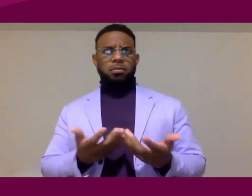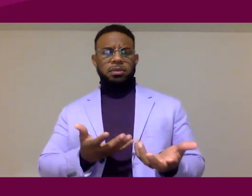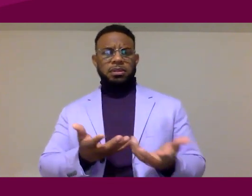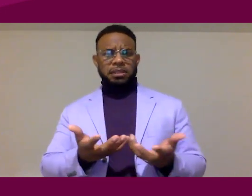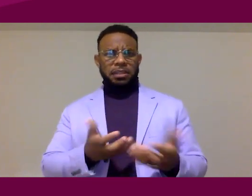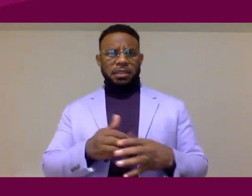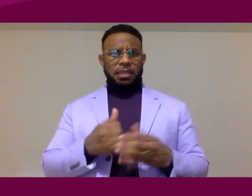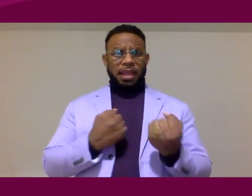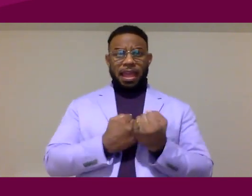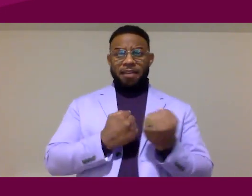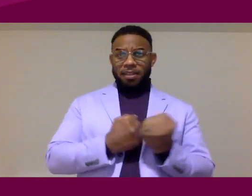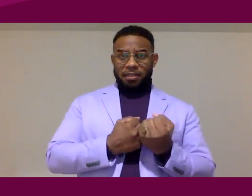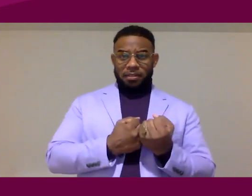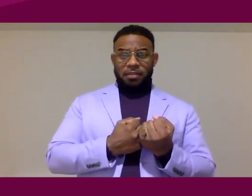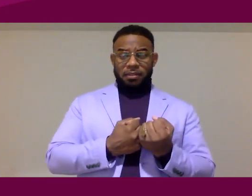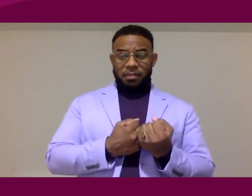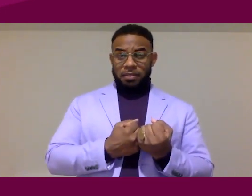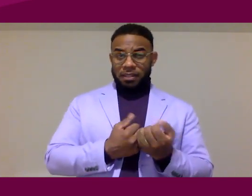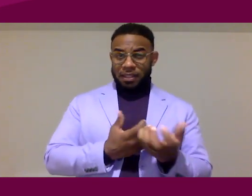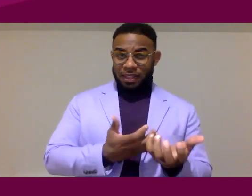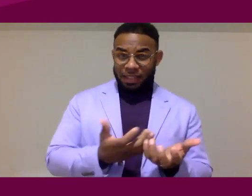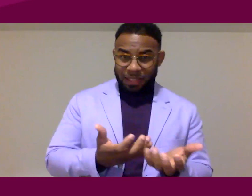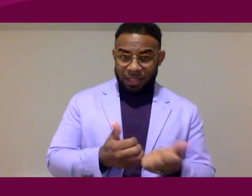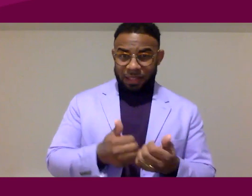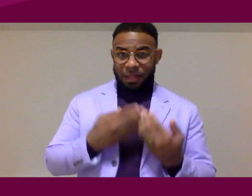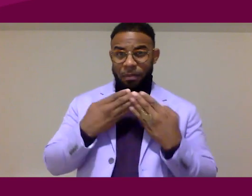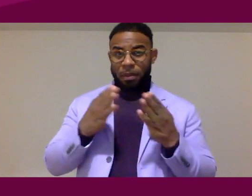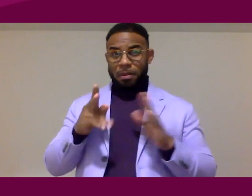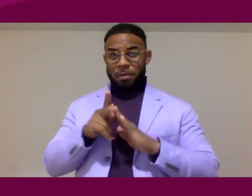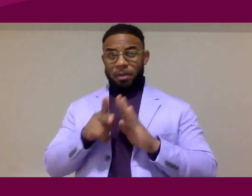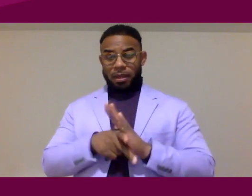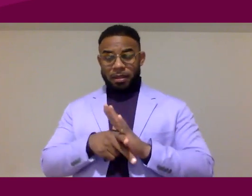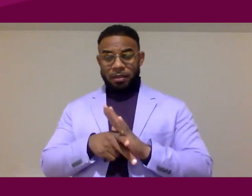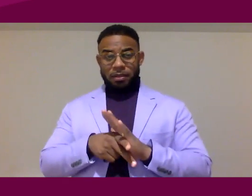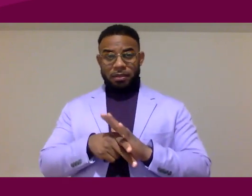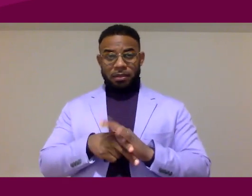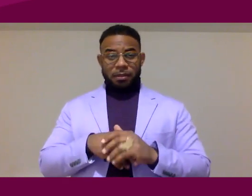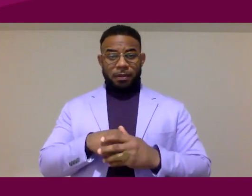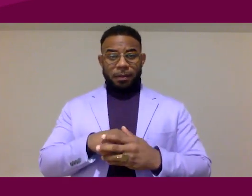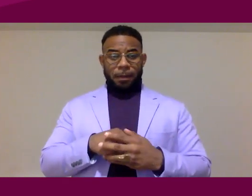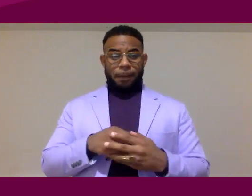in advocacy and engage in public policy.